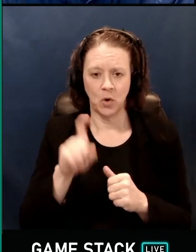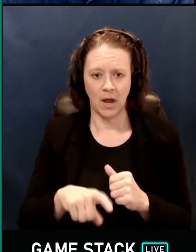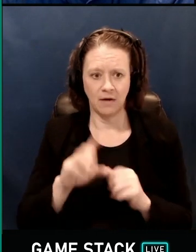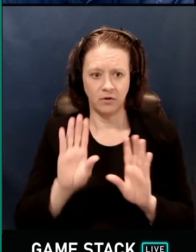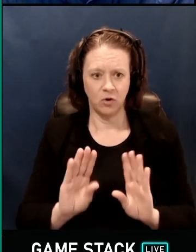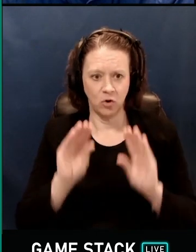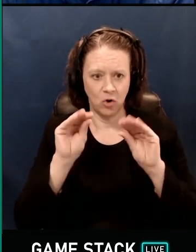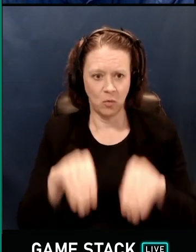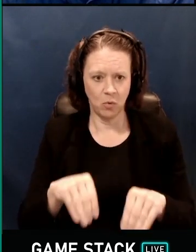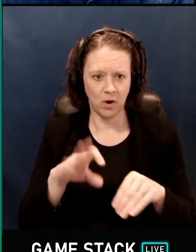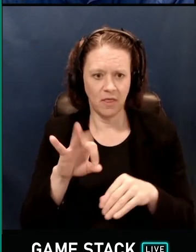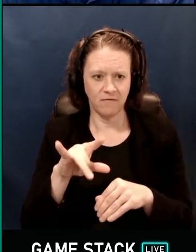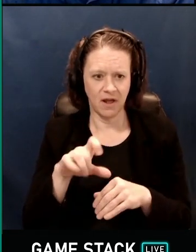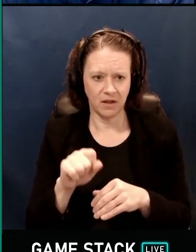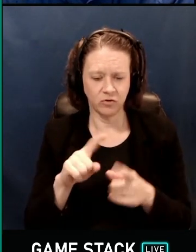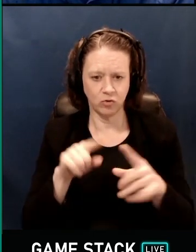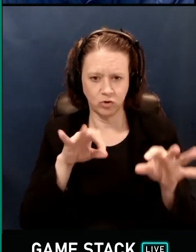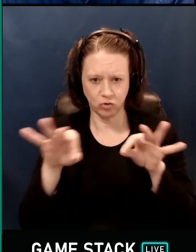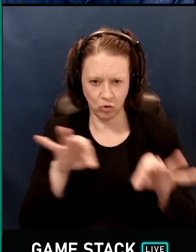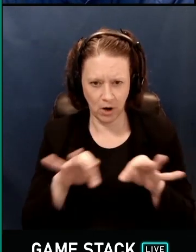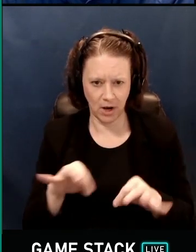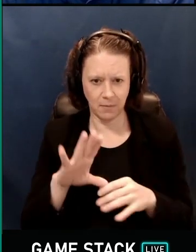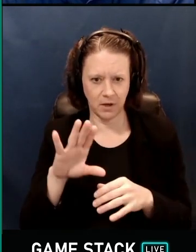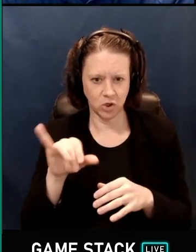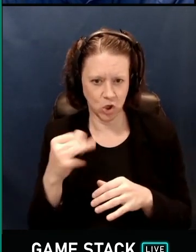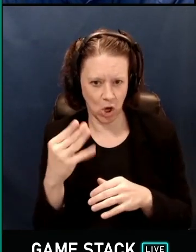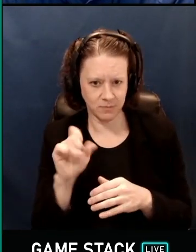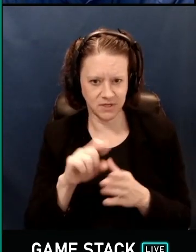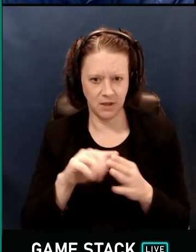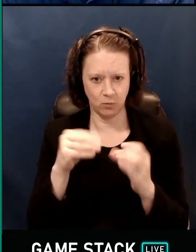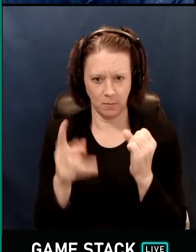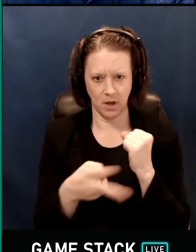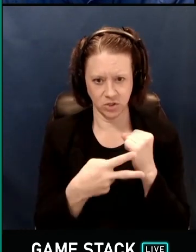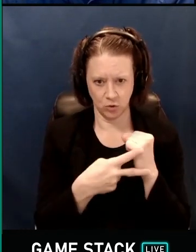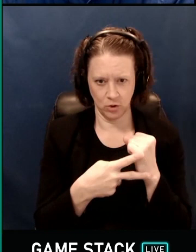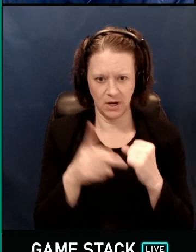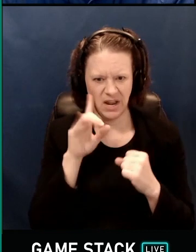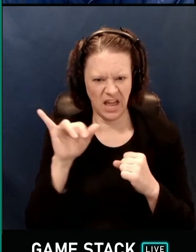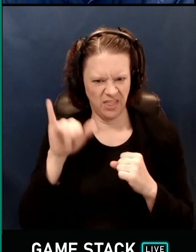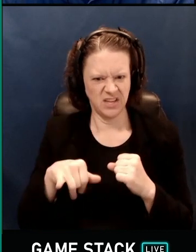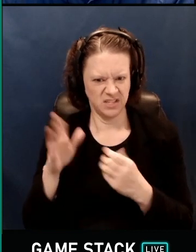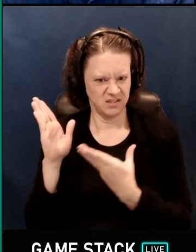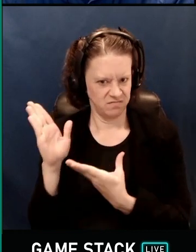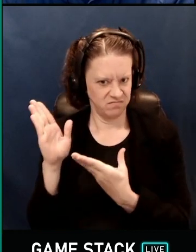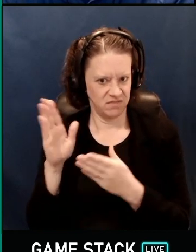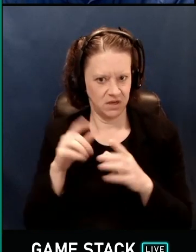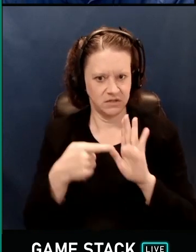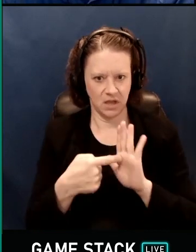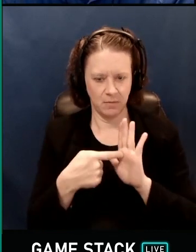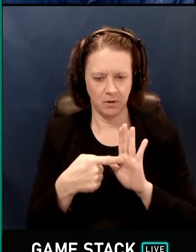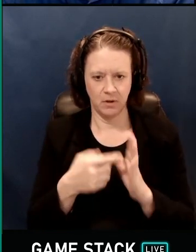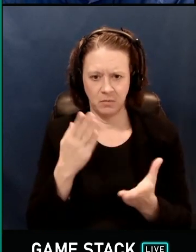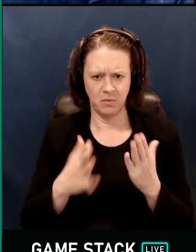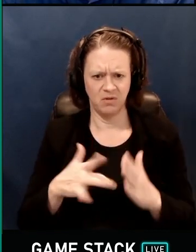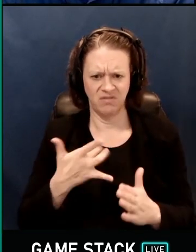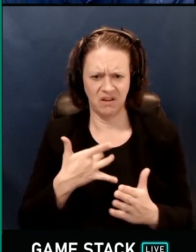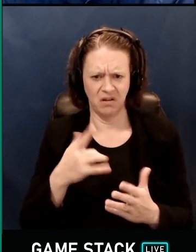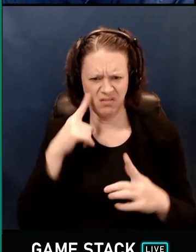describe jobs in your repository, like this example. You might feel it looks complicated,